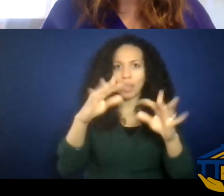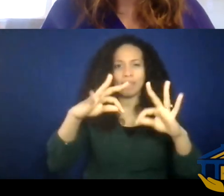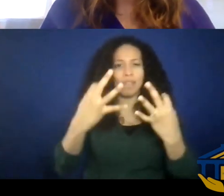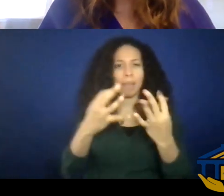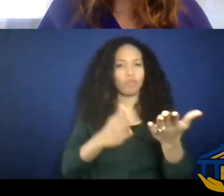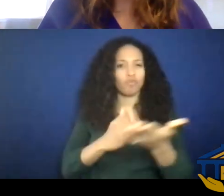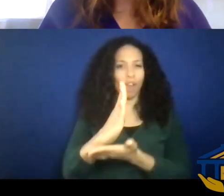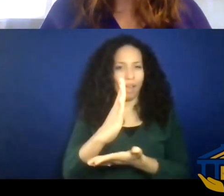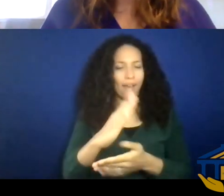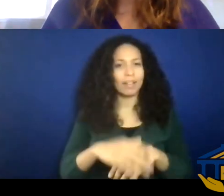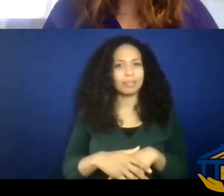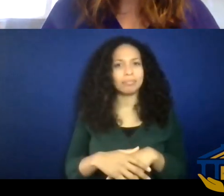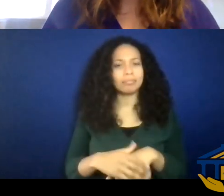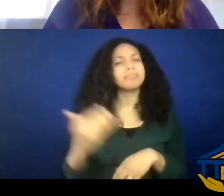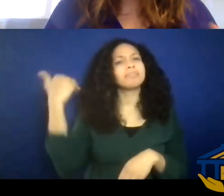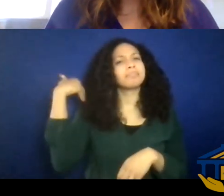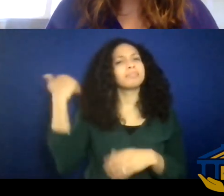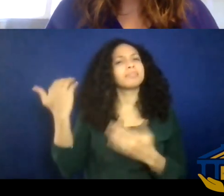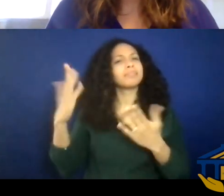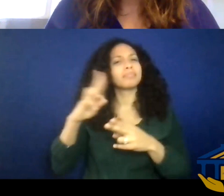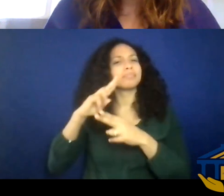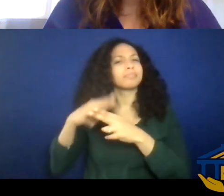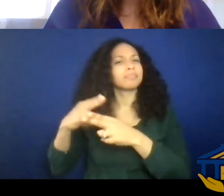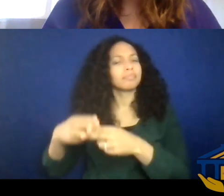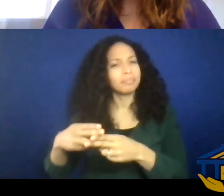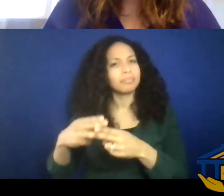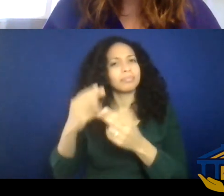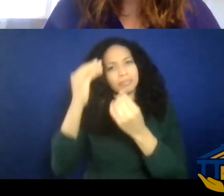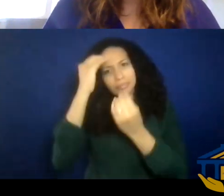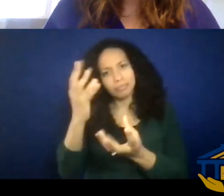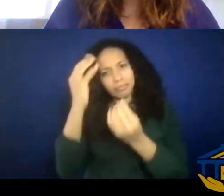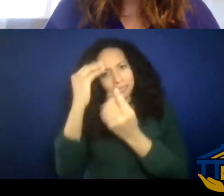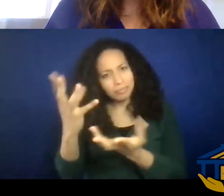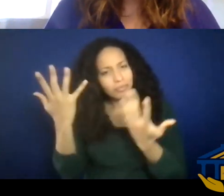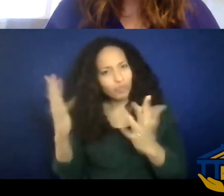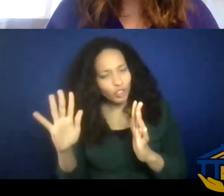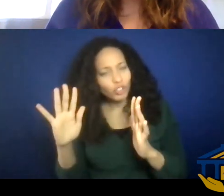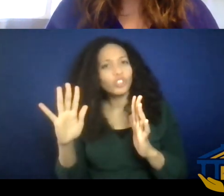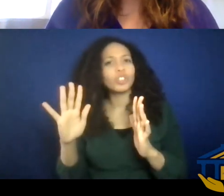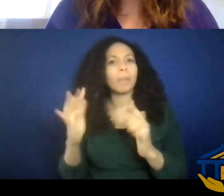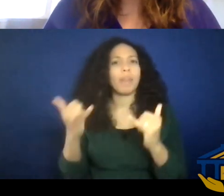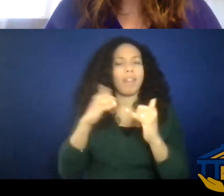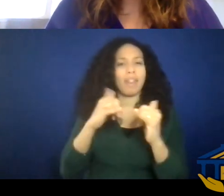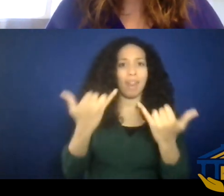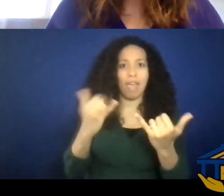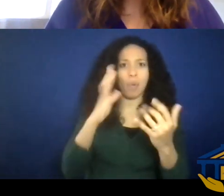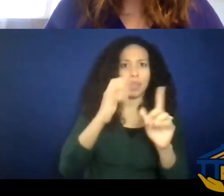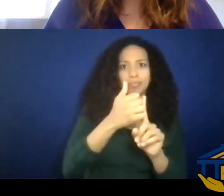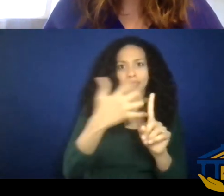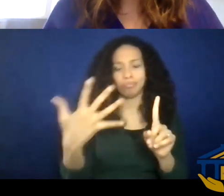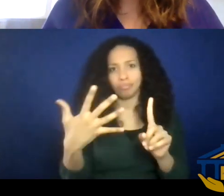little bit before and give you some information on and then, really, the bulk of it will be advocacy